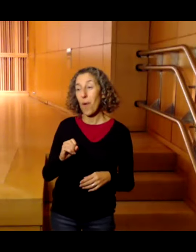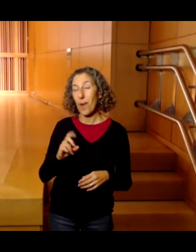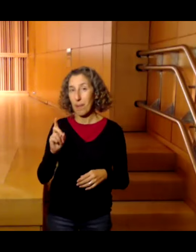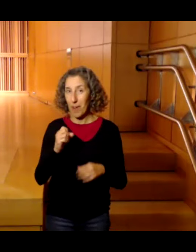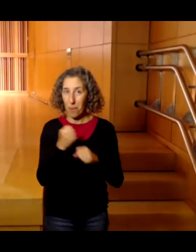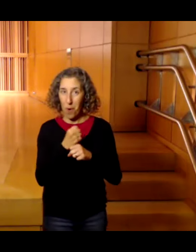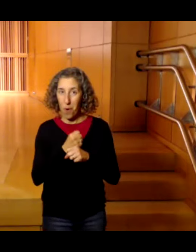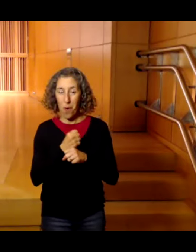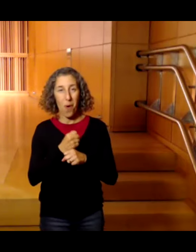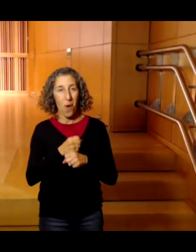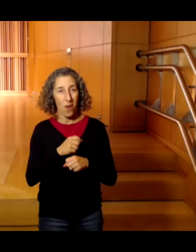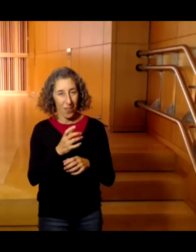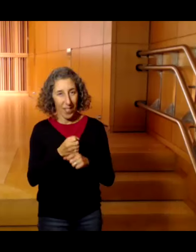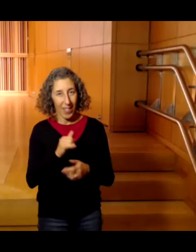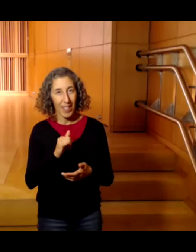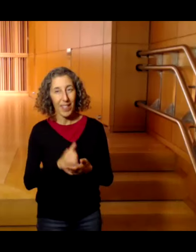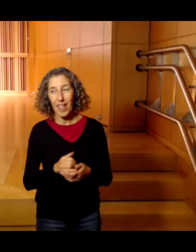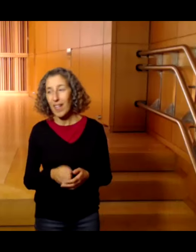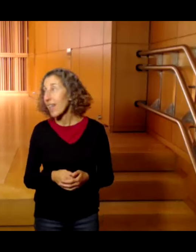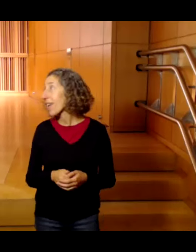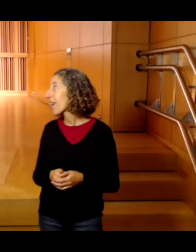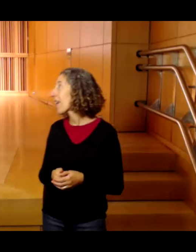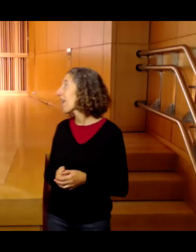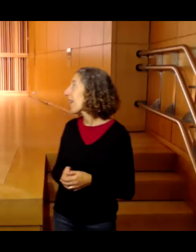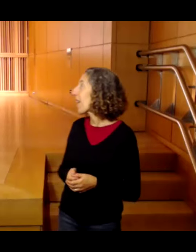I'm gonna read a piece that takes a moment to exactly 45 minutes.